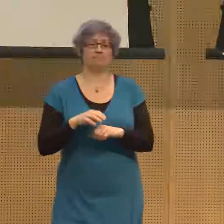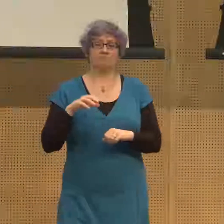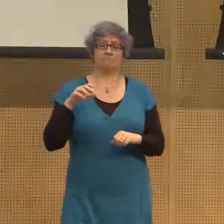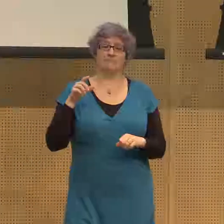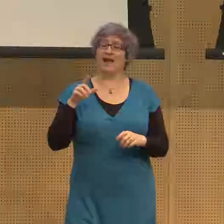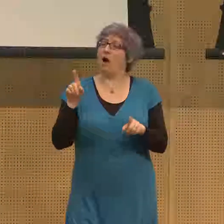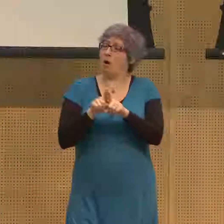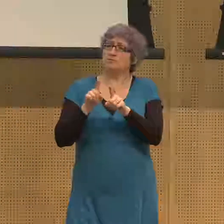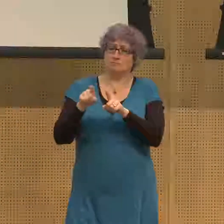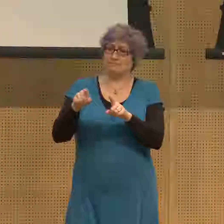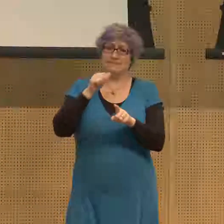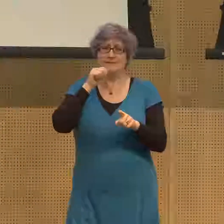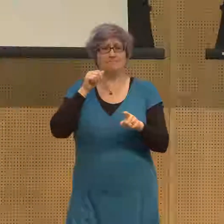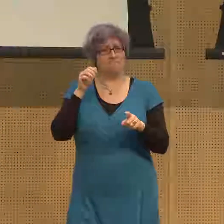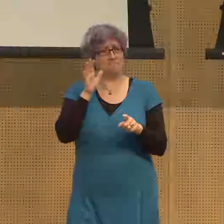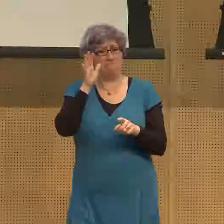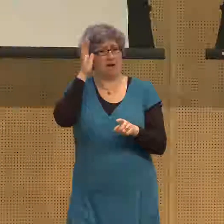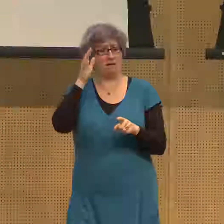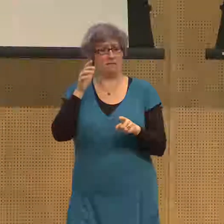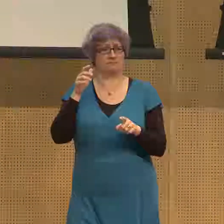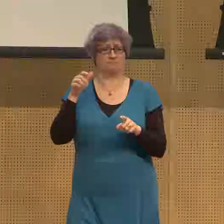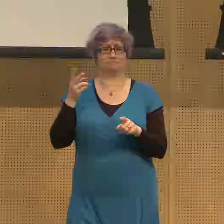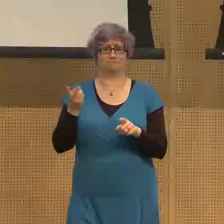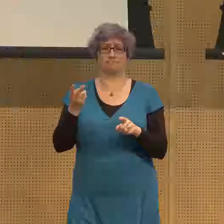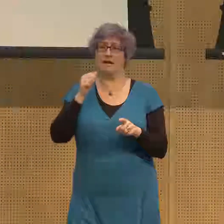So, my father worked at the post office.